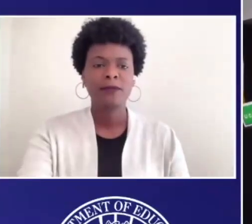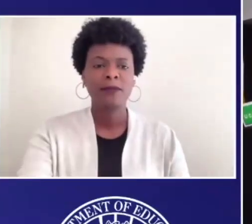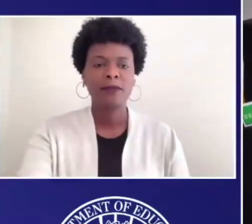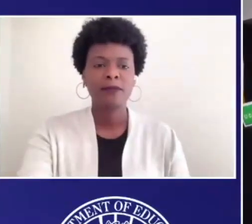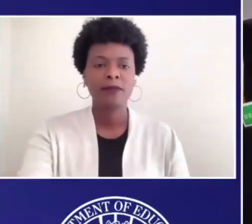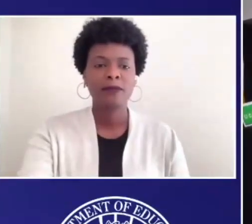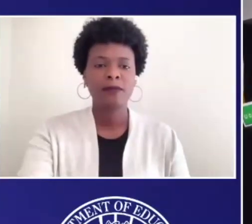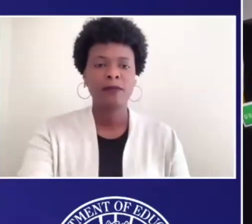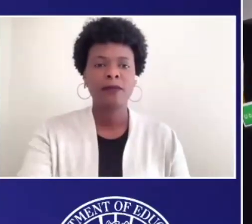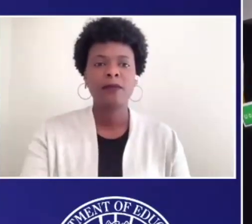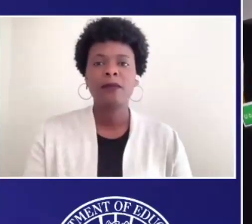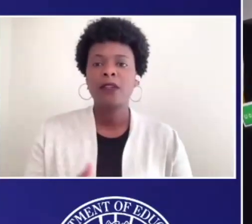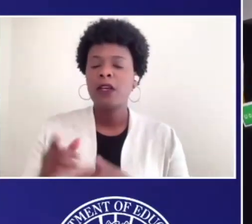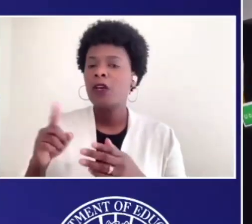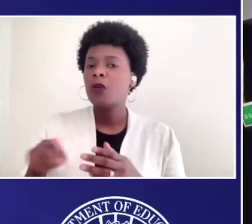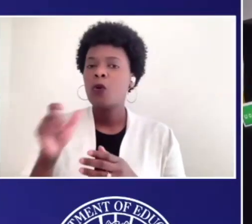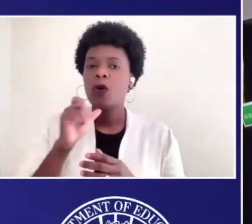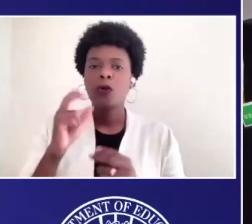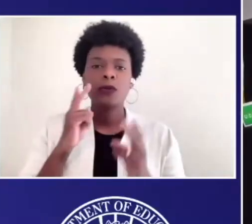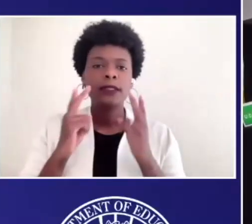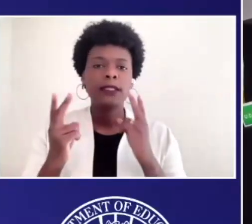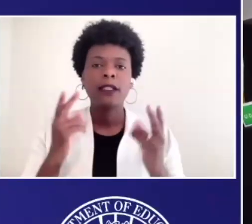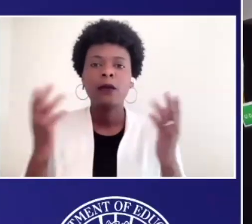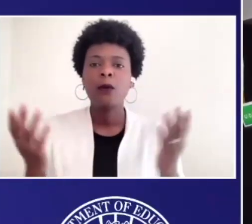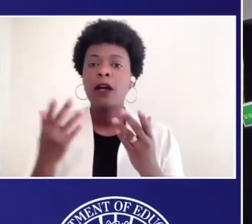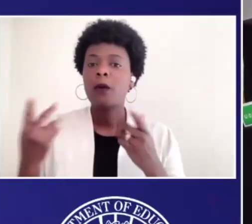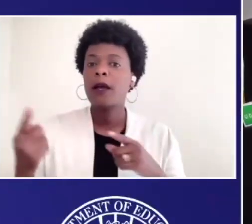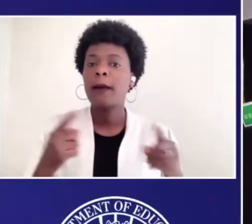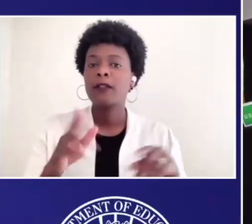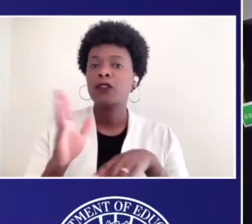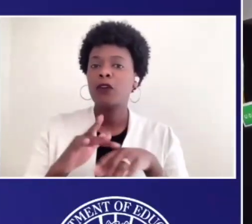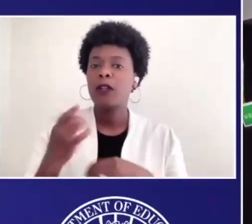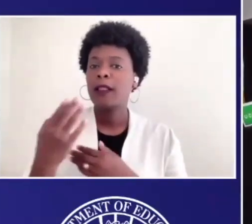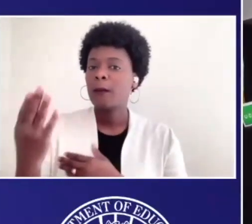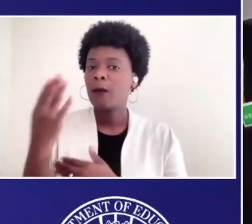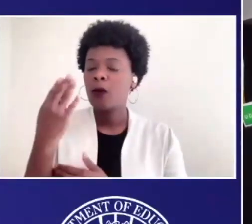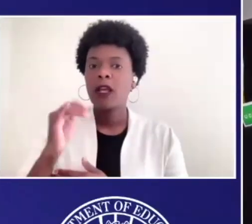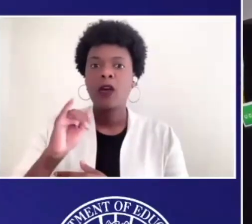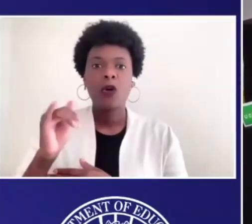What, what you all don't see is what happens early in the mornings and very, very late at night.